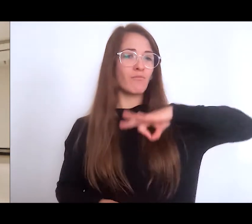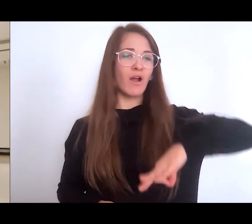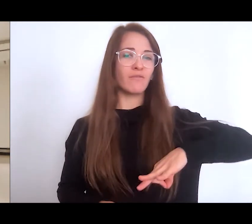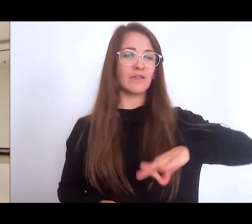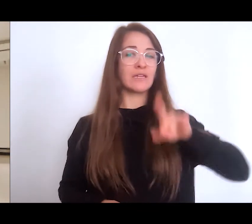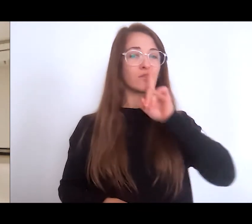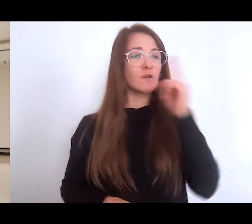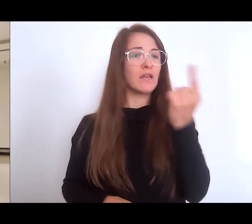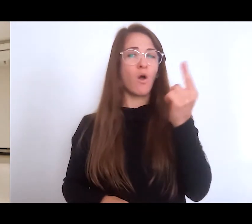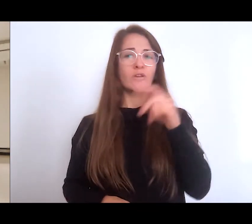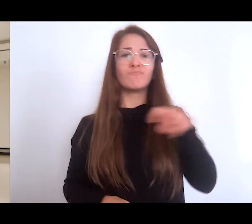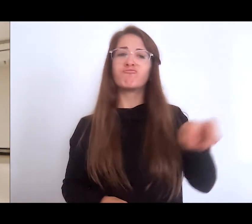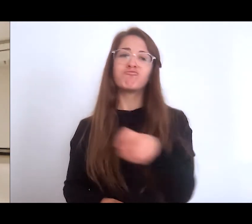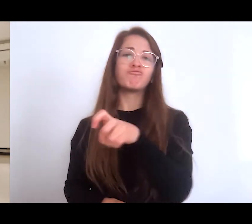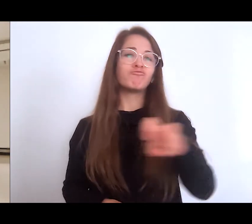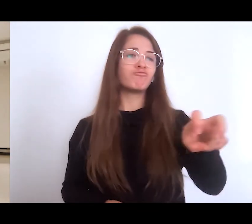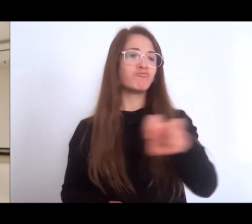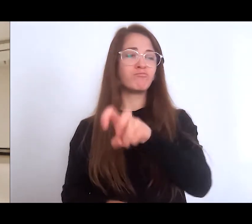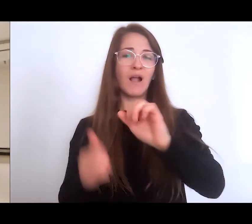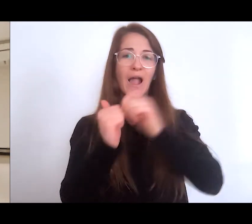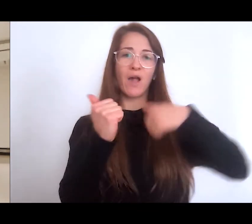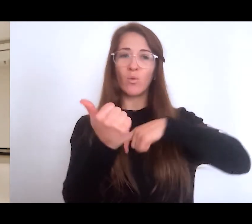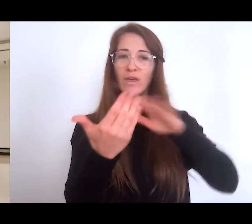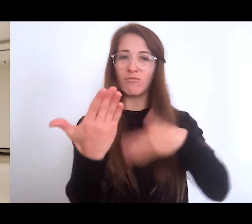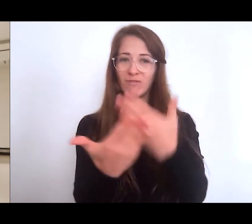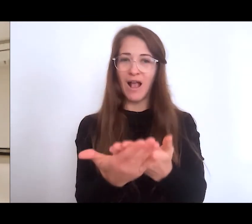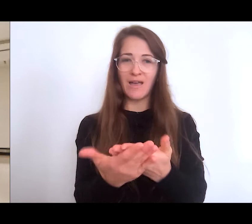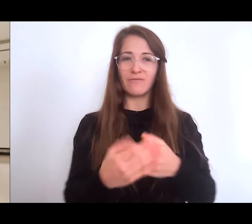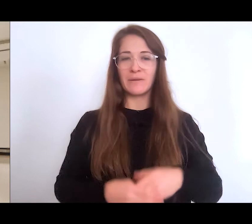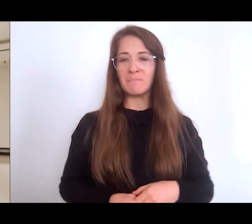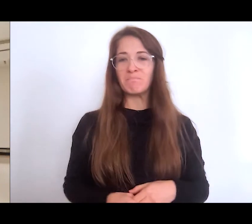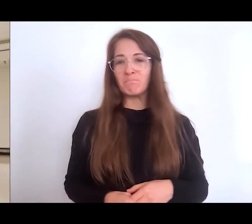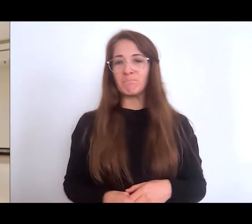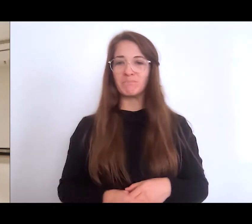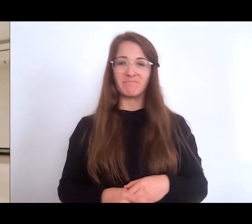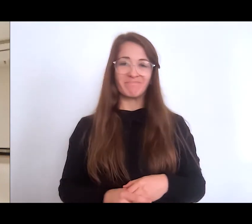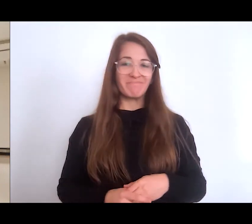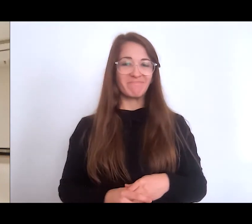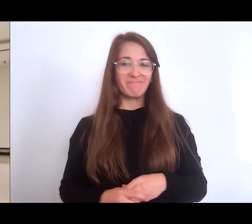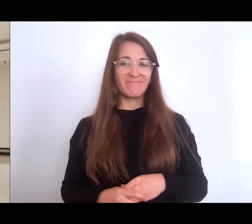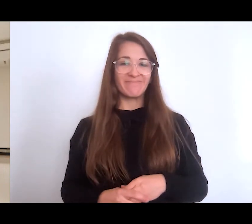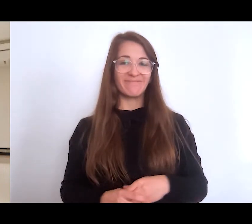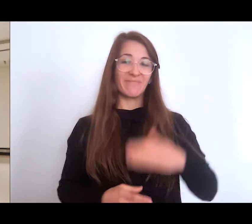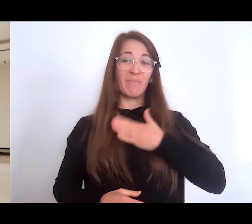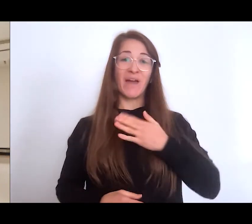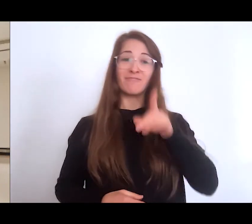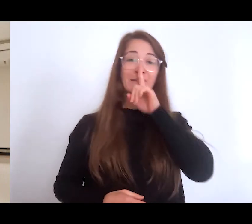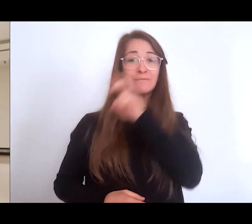AVENUES IN NONPROFITS BECAUSE IT IS ALWAYS A WINDY ROAD HOWEVER WE GET TO WHERE WE ARE.